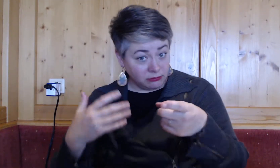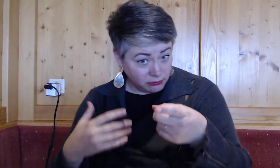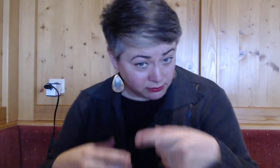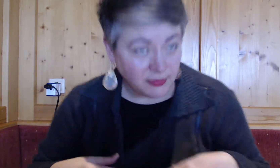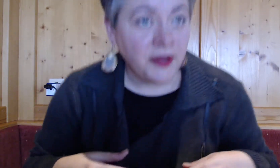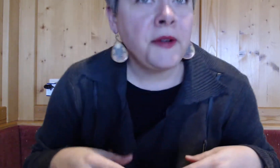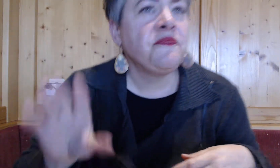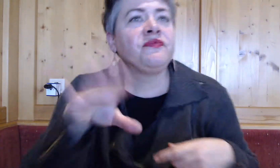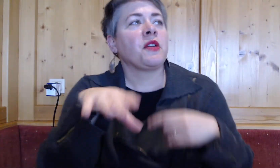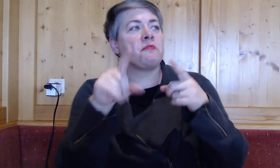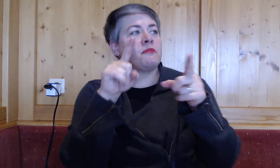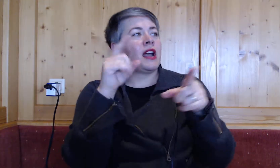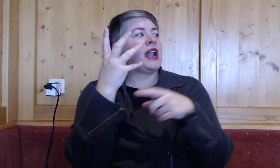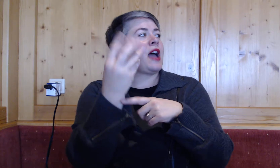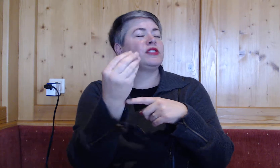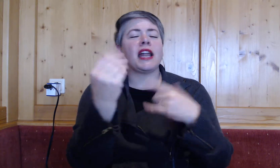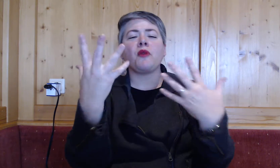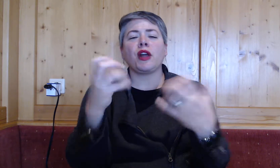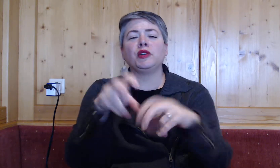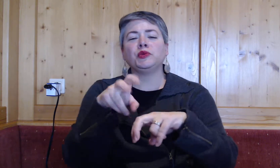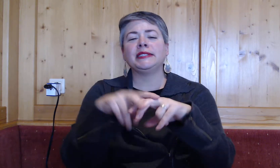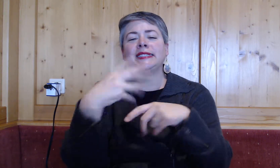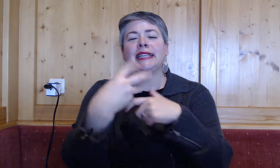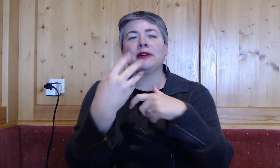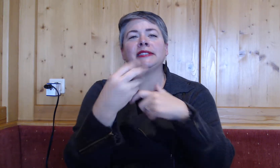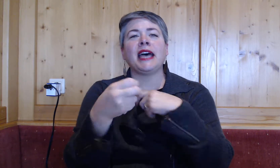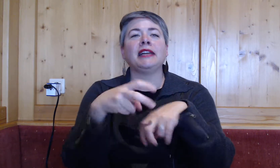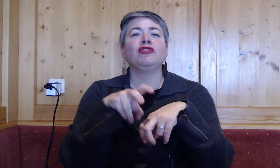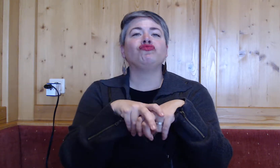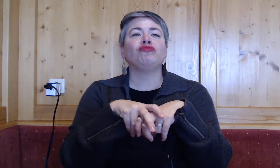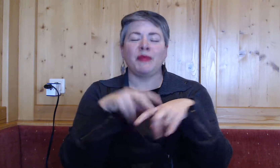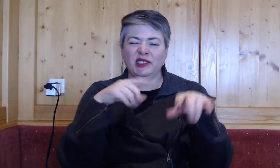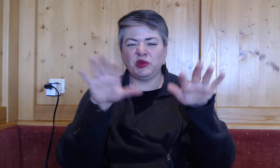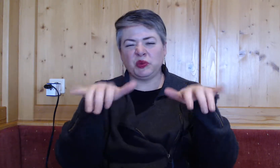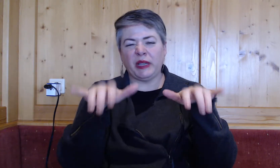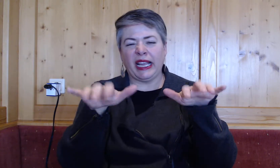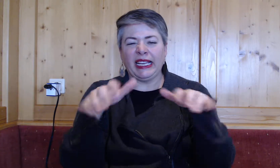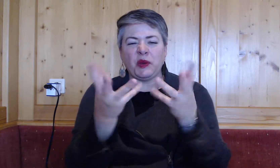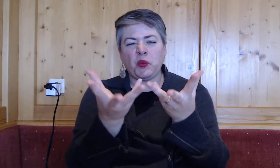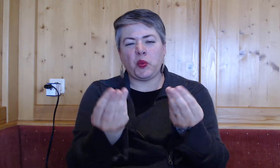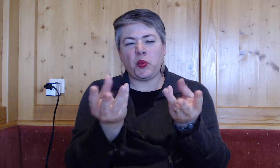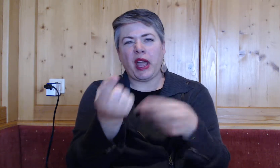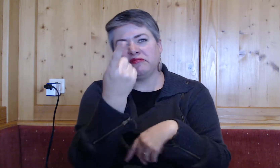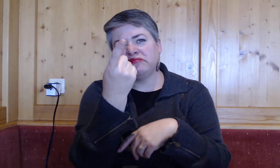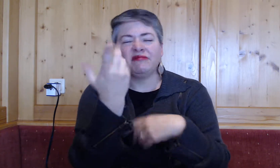Dizzy yet? I was hoping to sit outside this morning but it's rainy and wet out there.